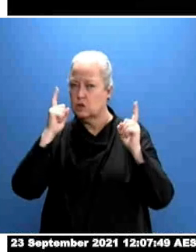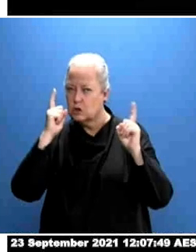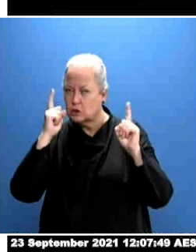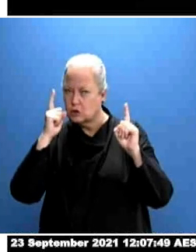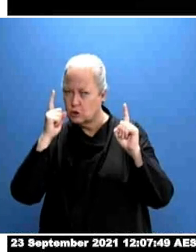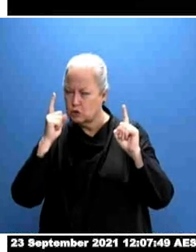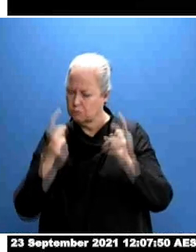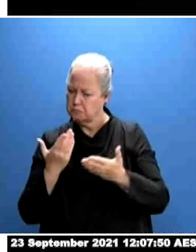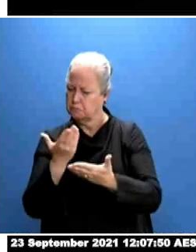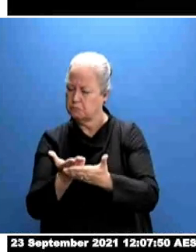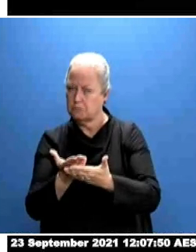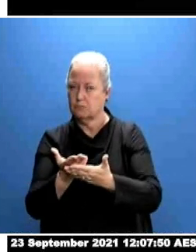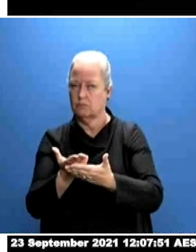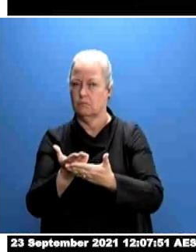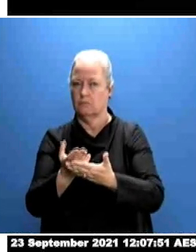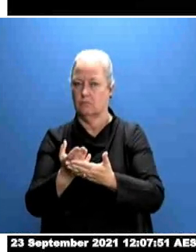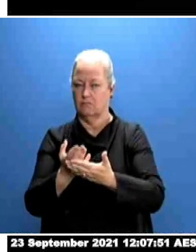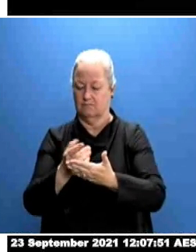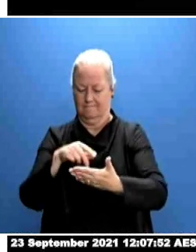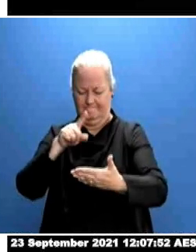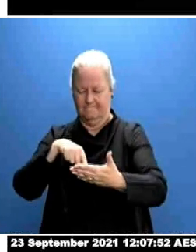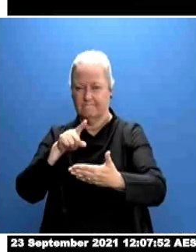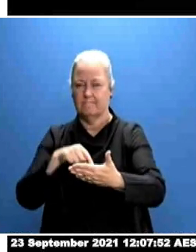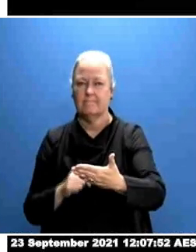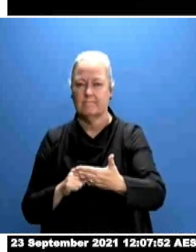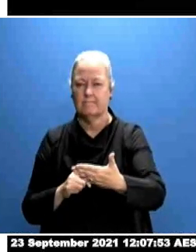that's just been referred to did not appear to have been published